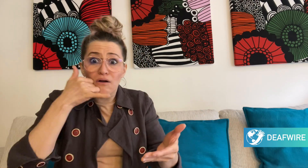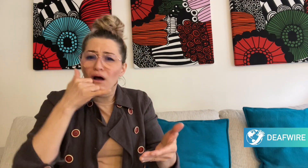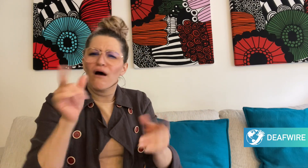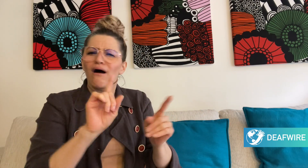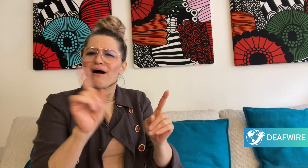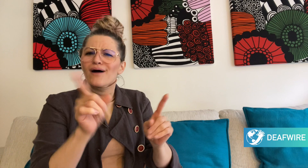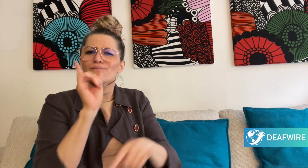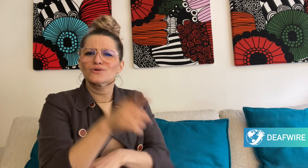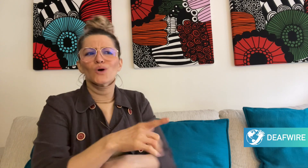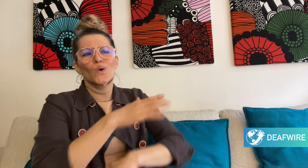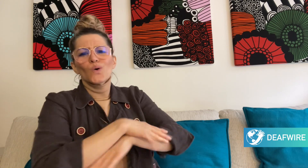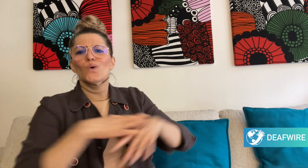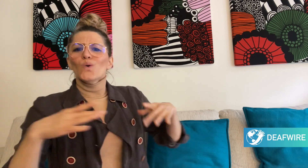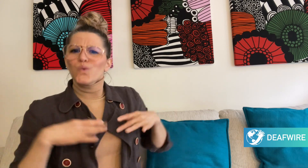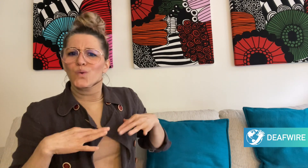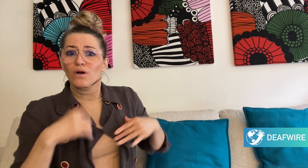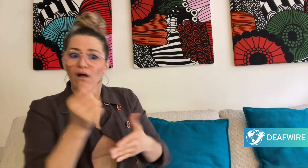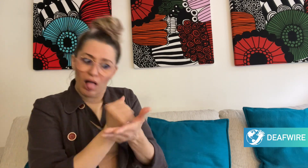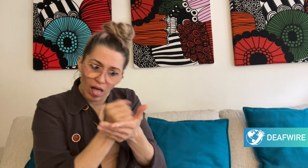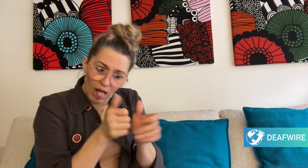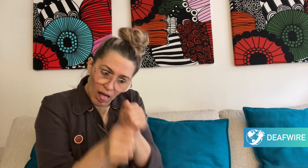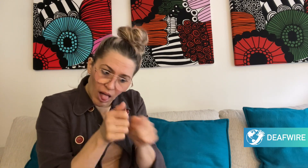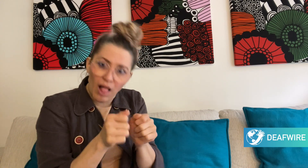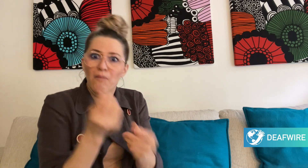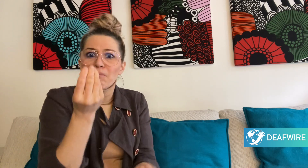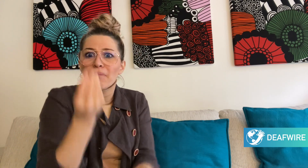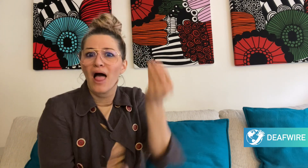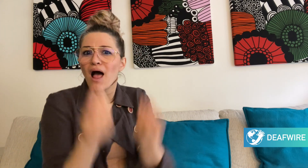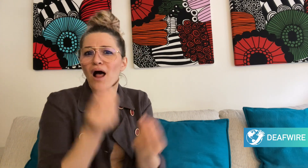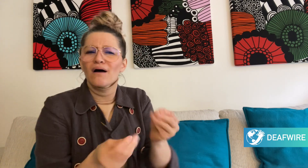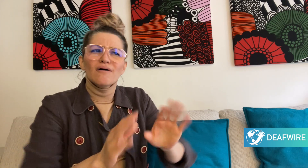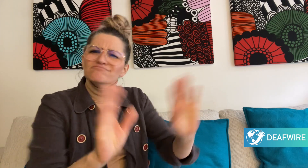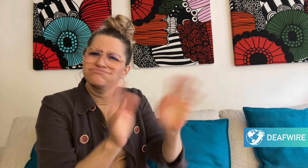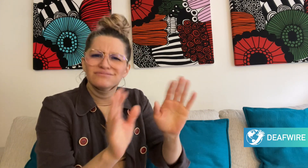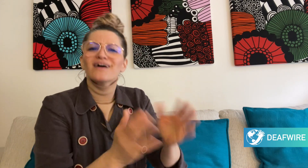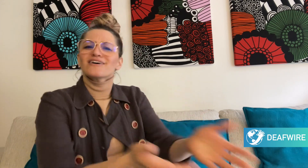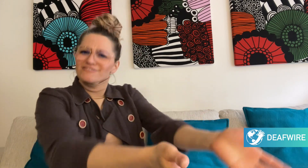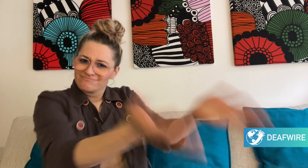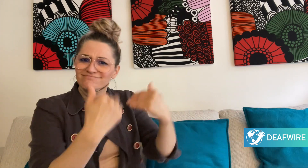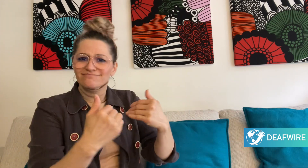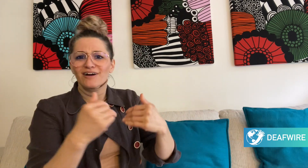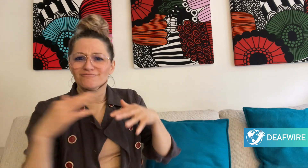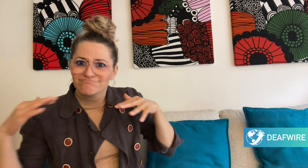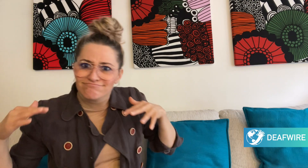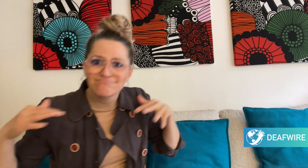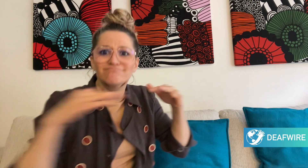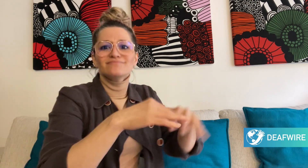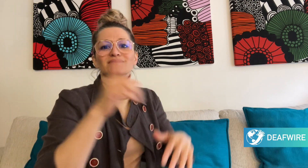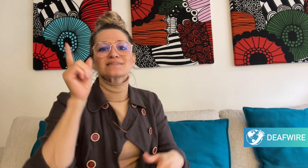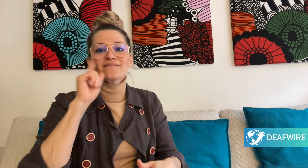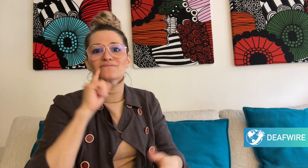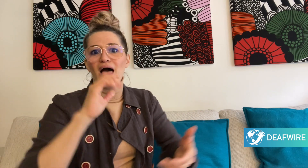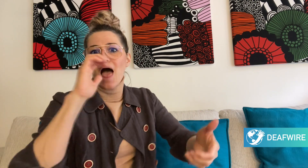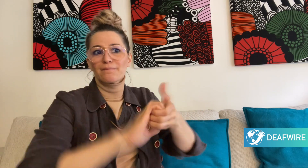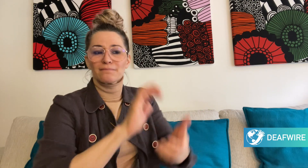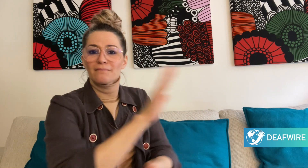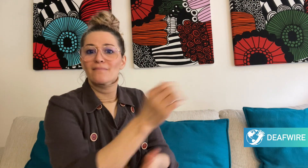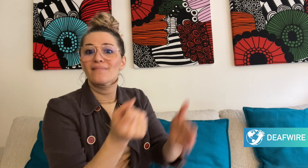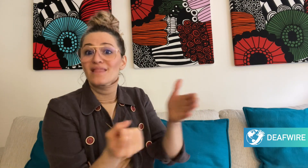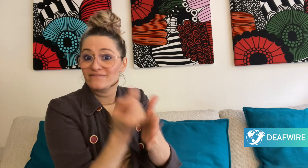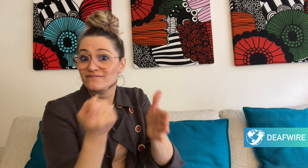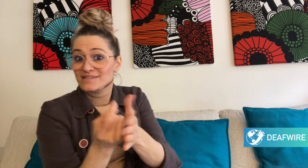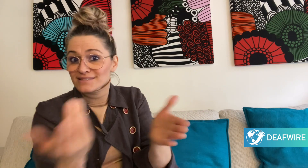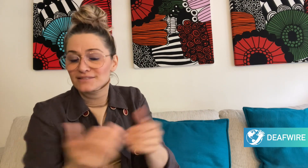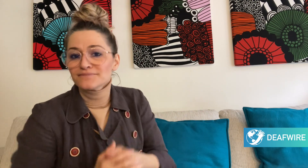from their phones and video games to attend events